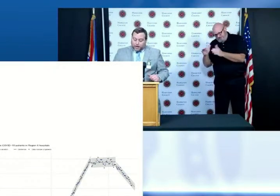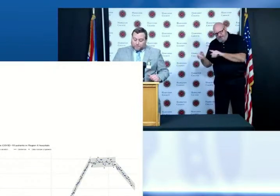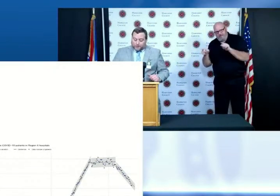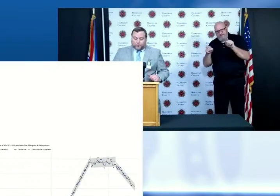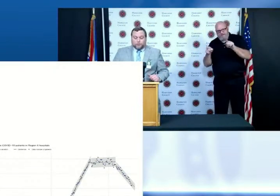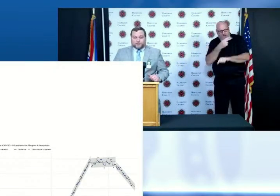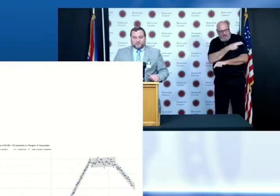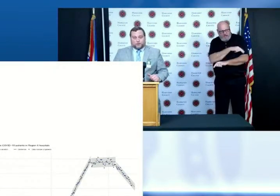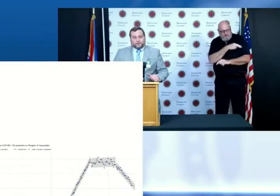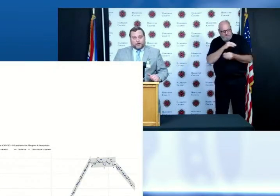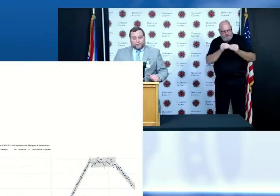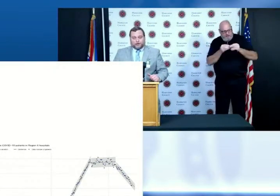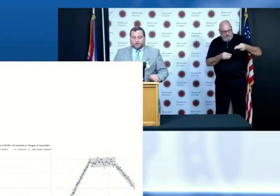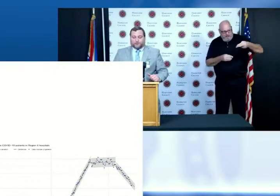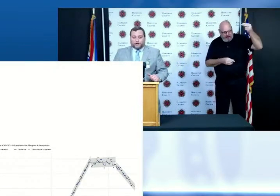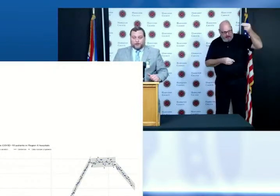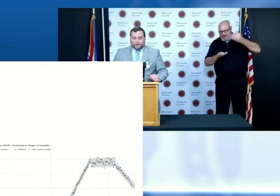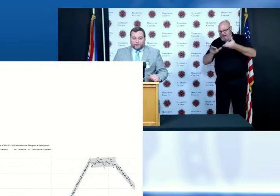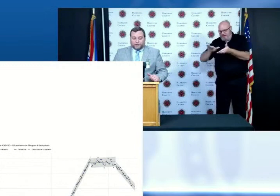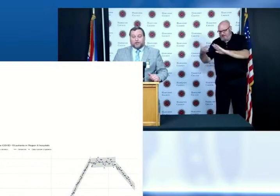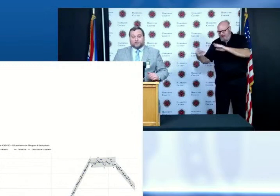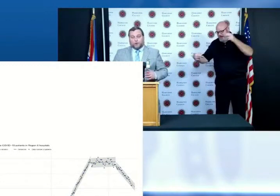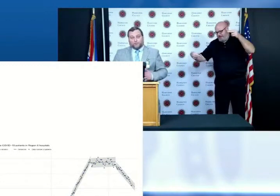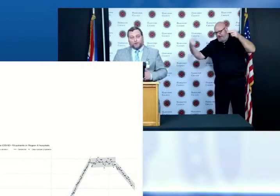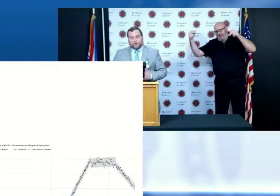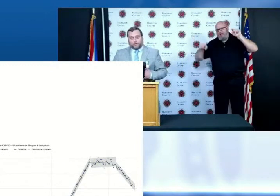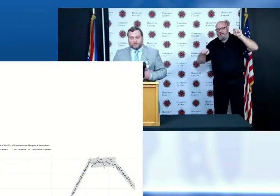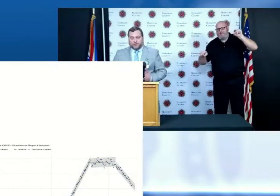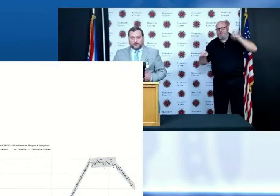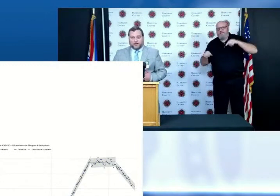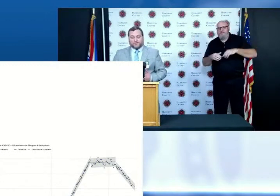but the good news is those other metrics are decreasing and so hopefully we will see deaths